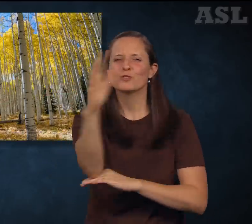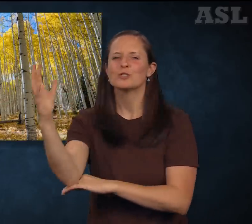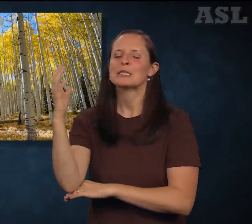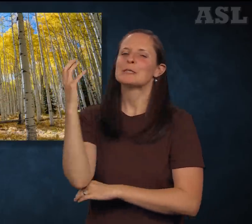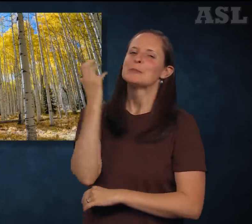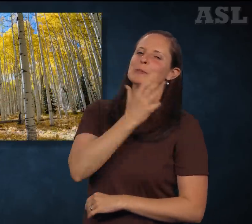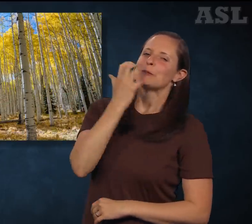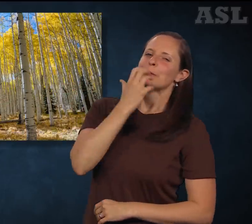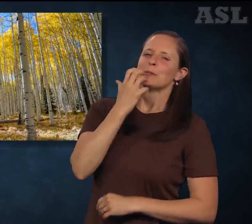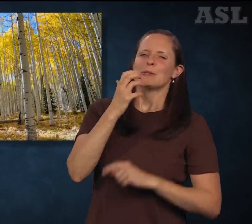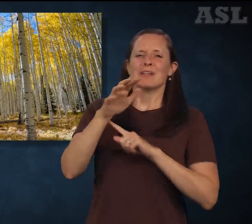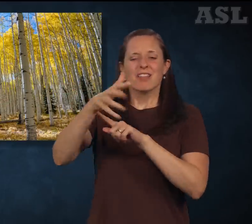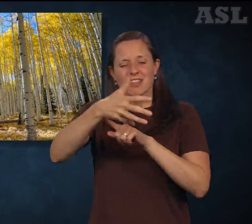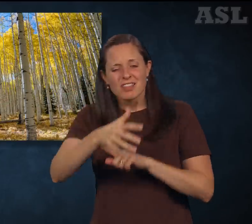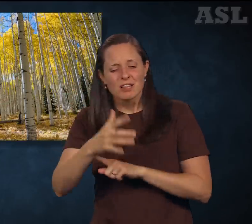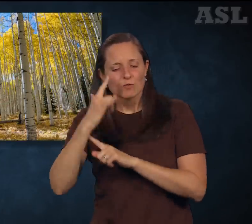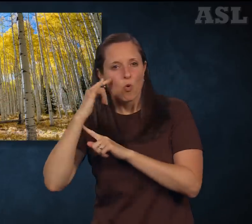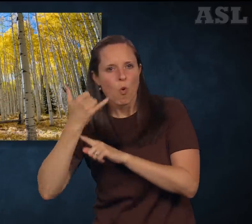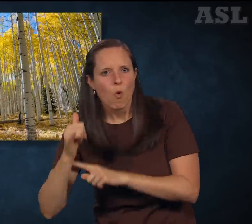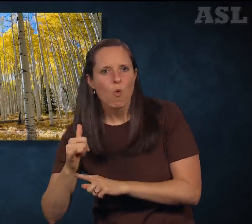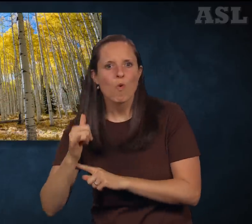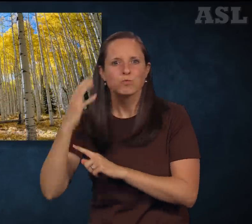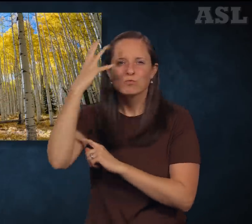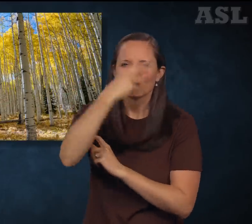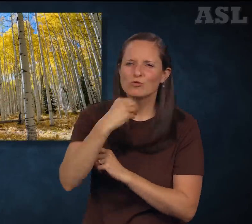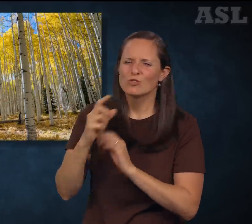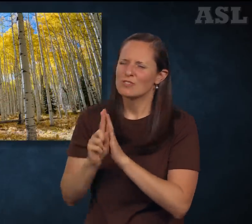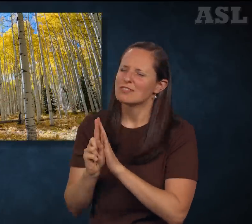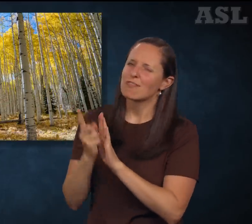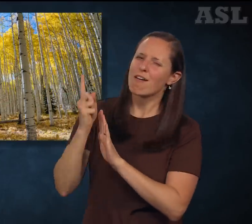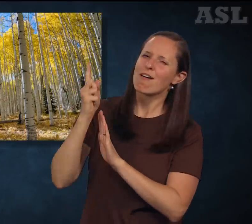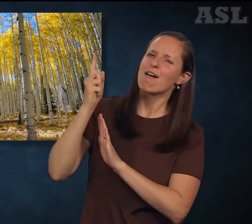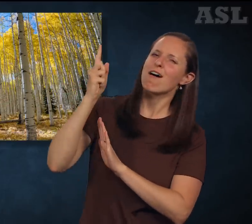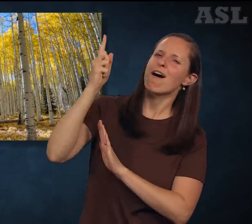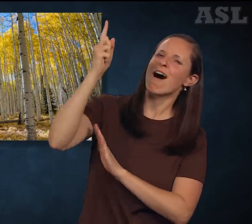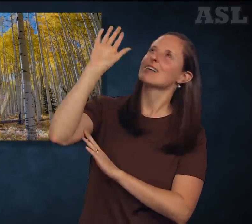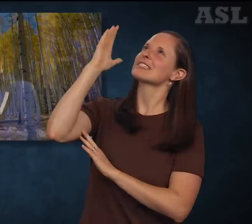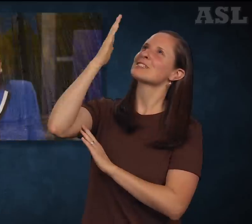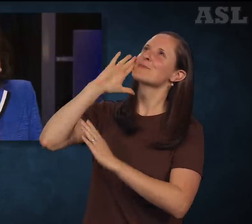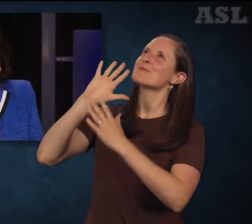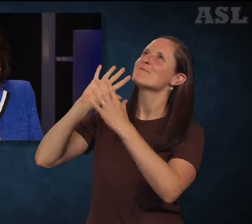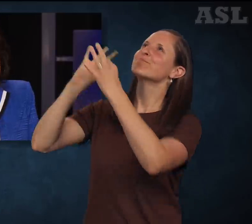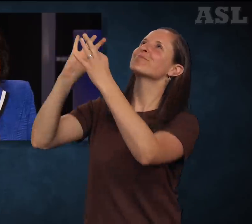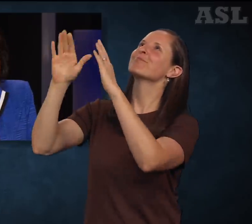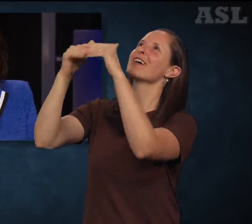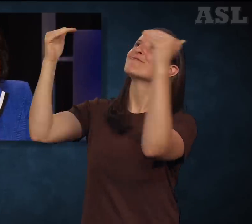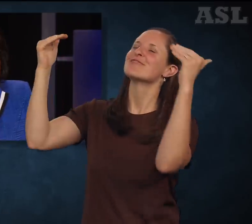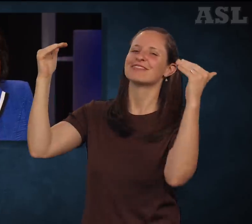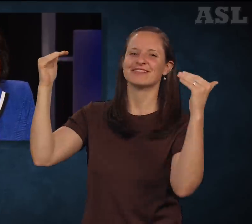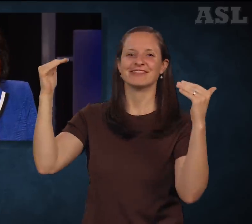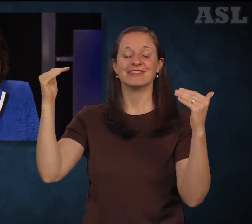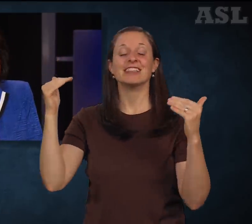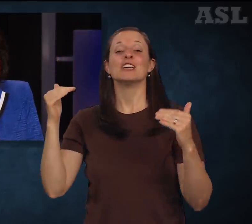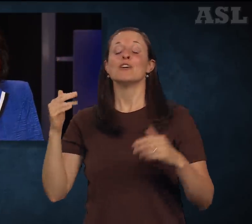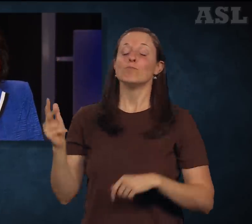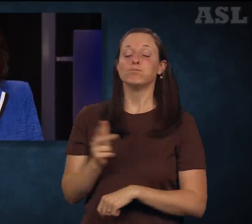AND I SAW ONE DAY AS WE DROVE THROUGH THE HILLS OF UTAH ON AN ALL-TERRAIN VEHICLE. IT WAS A BEAUTIFUL AUTUMN DAY. WE LOVED BEING AMONG TREES